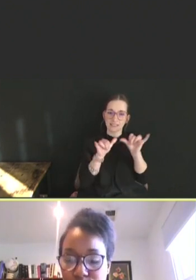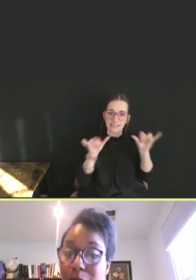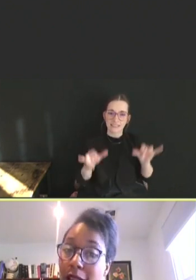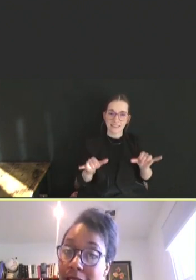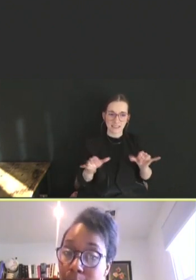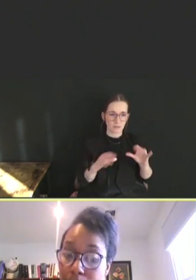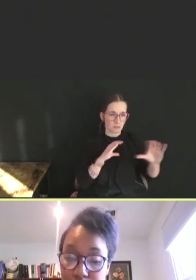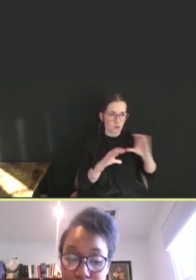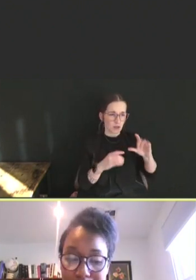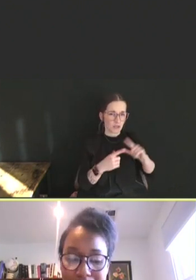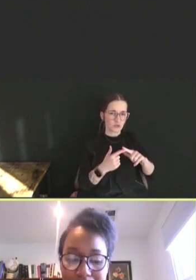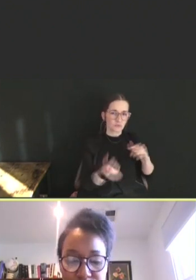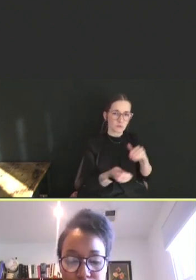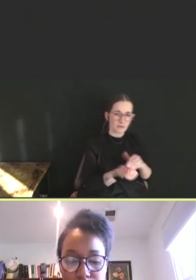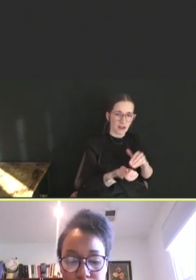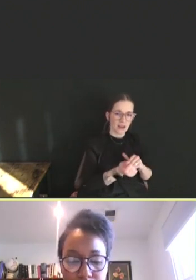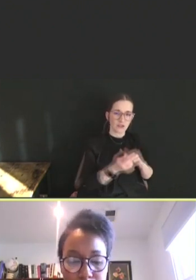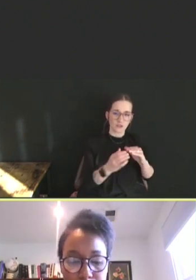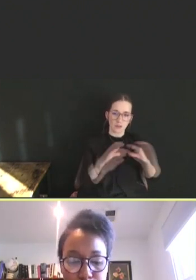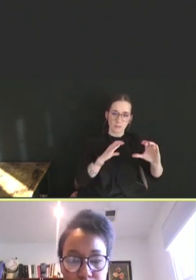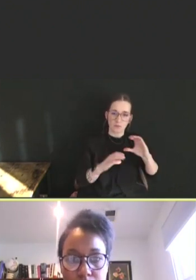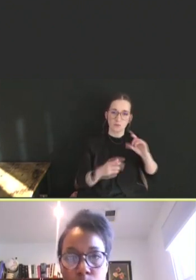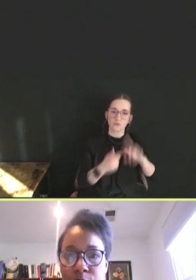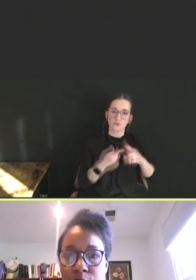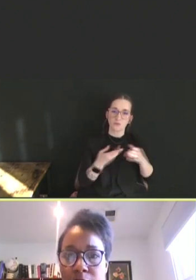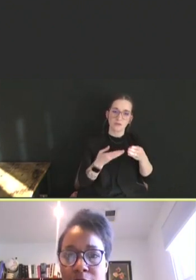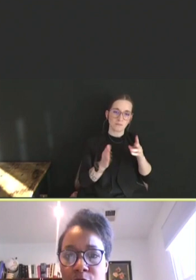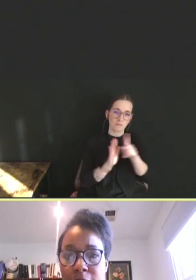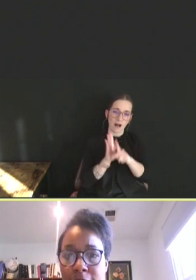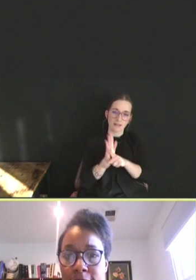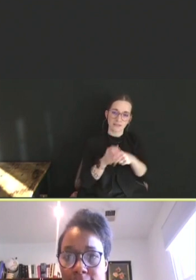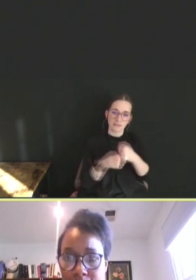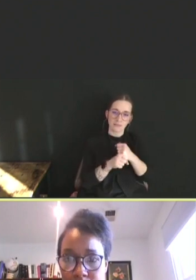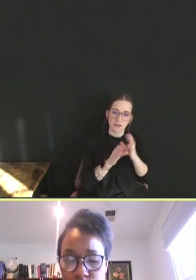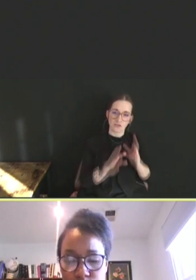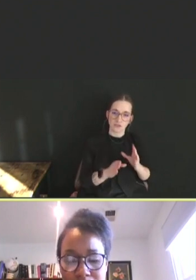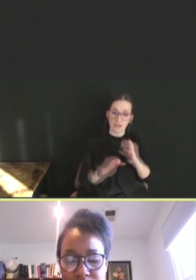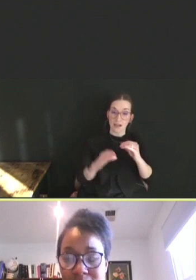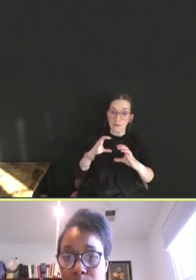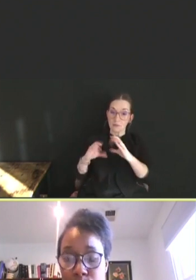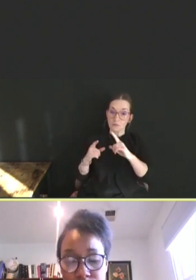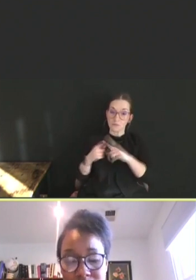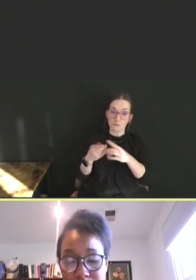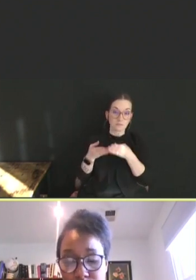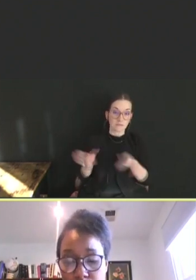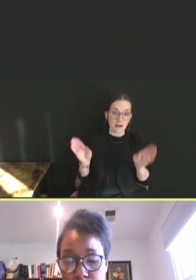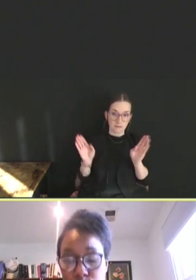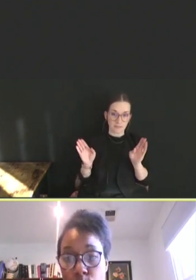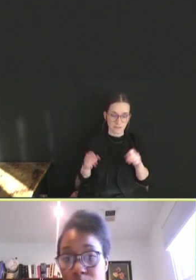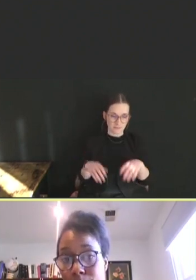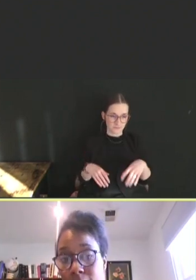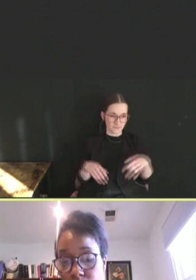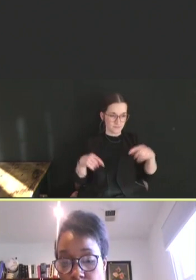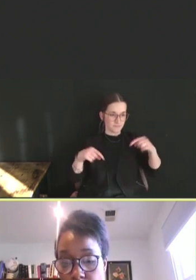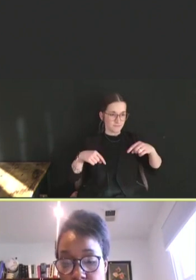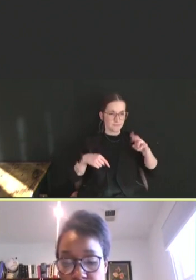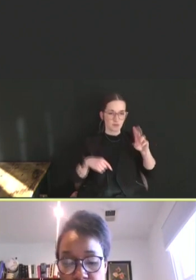to policymakers, and to the public. We know that in the United States, we have a number of safeguards required by law to